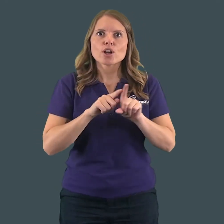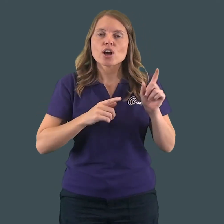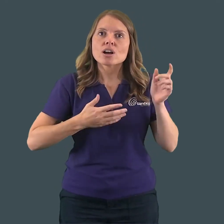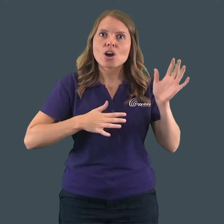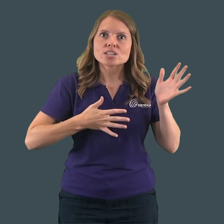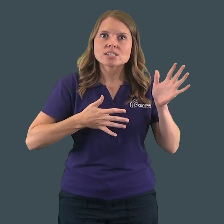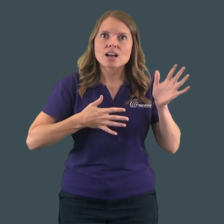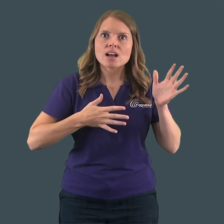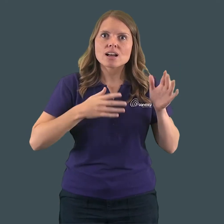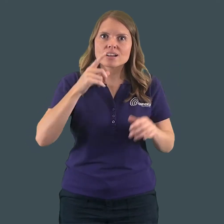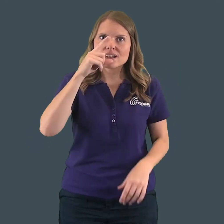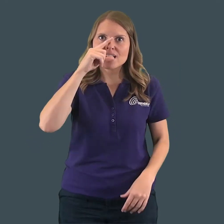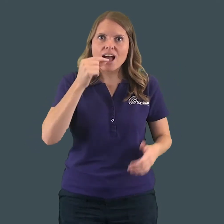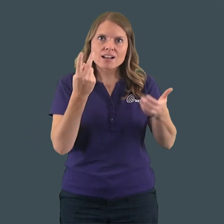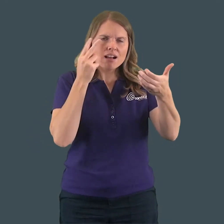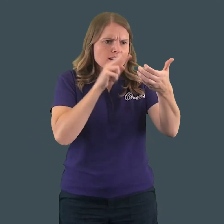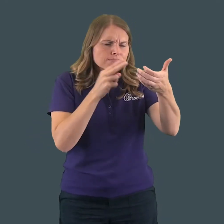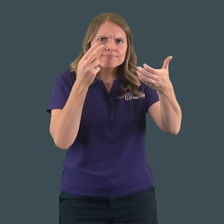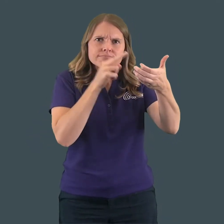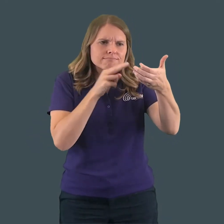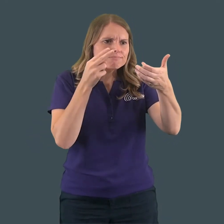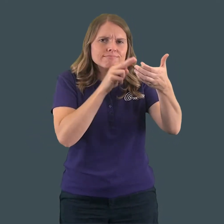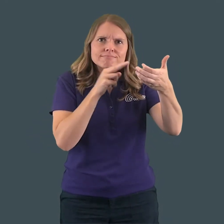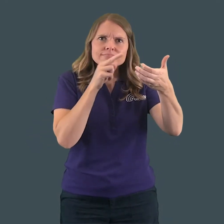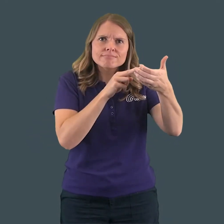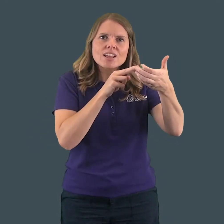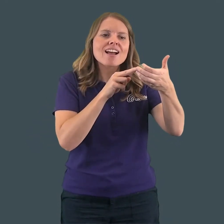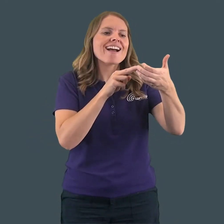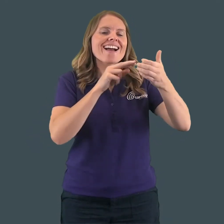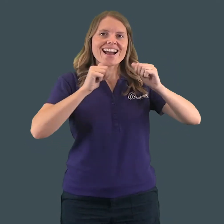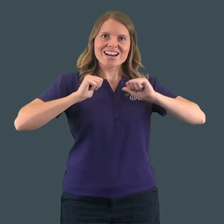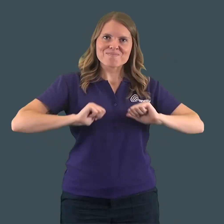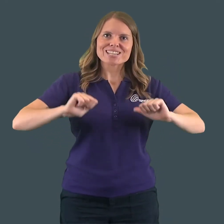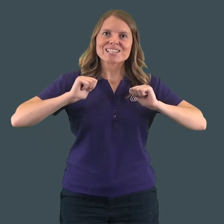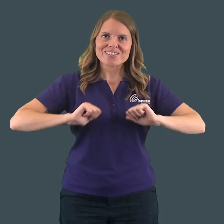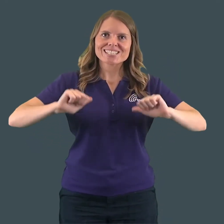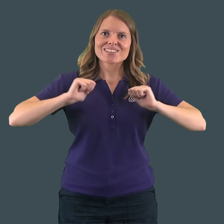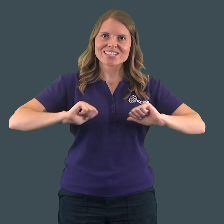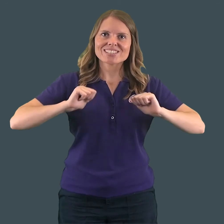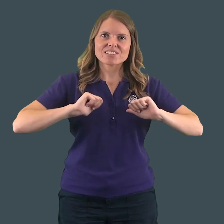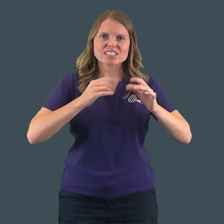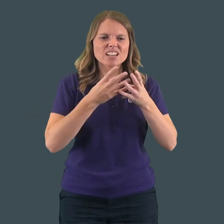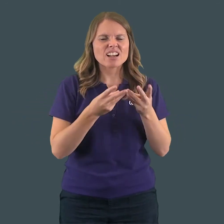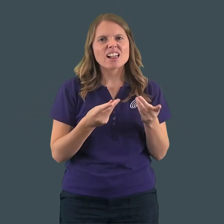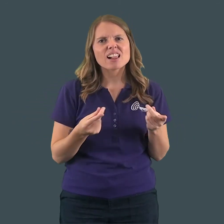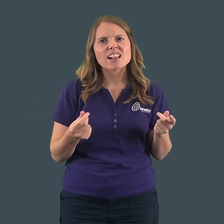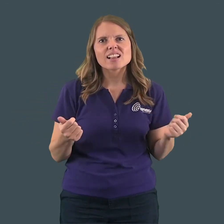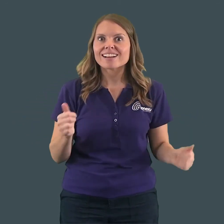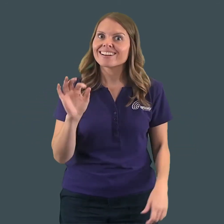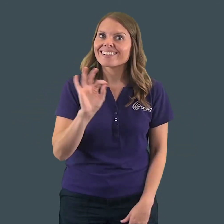and remembering by quickly looking at the videos.